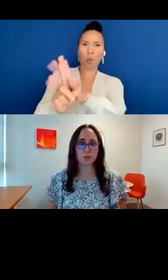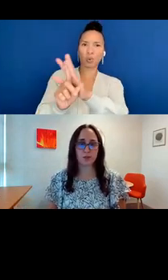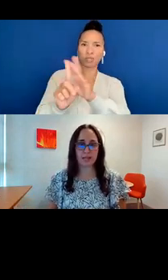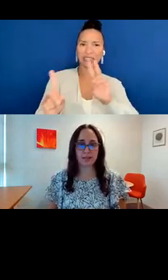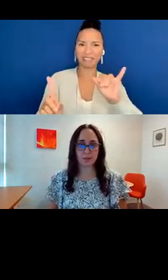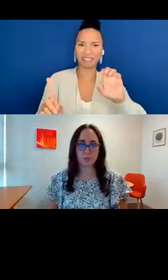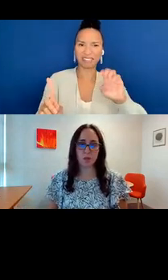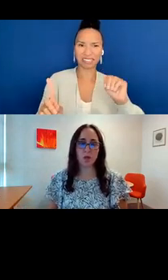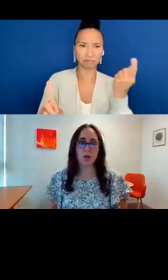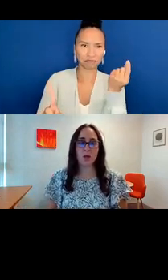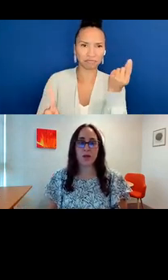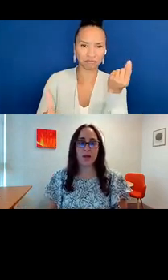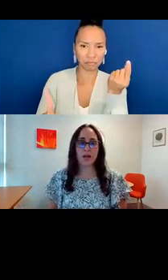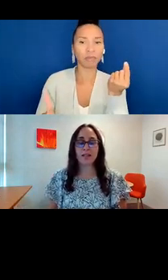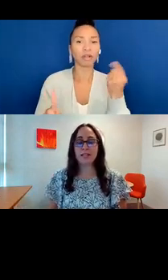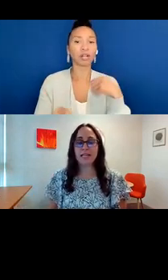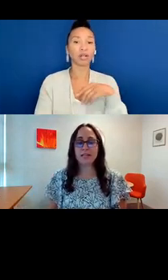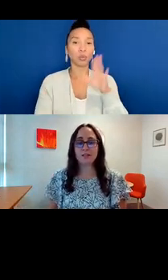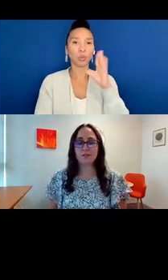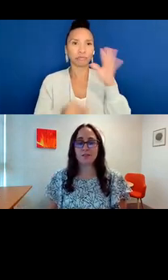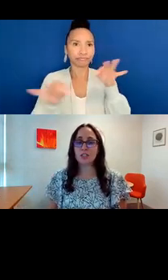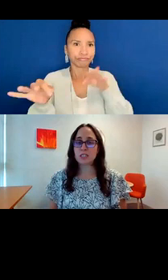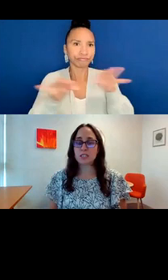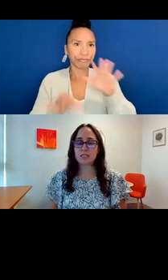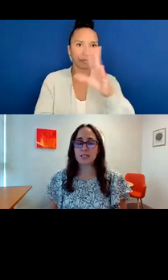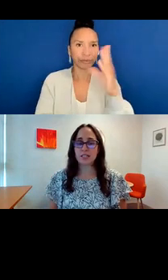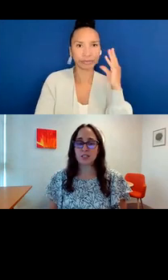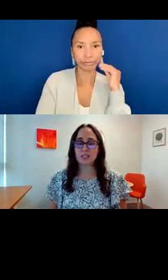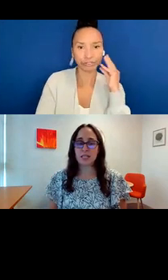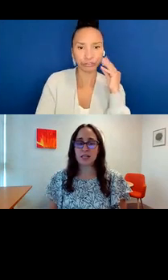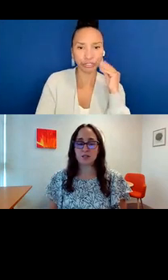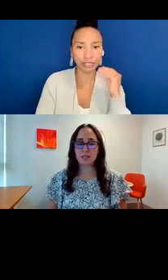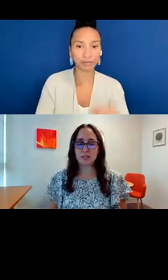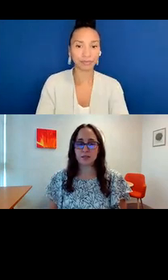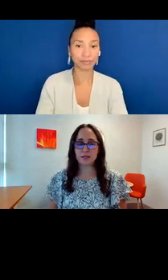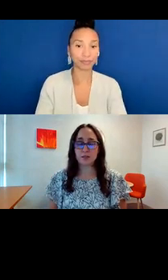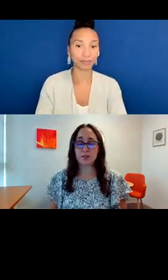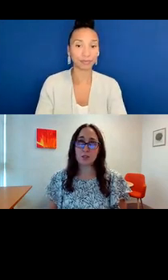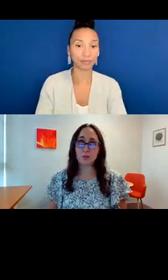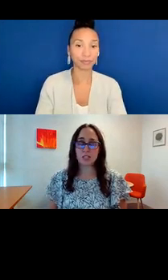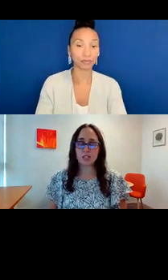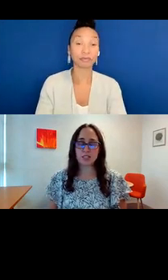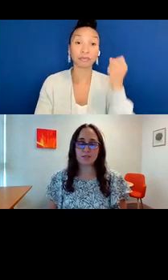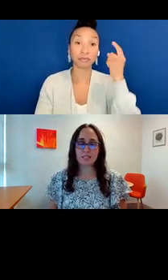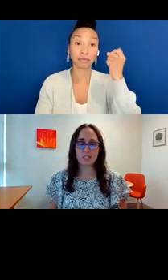you're going to provide them. Unlike the first section of the-- the first questions